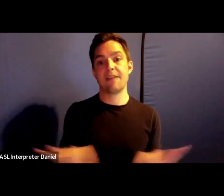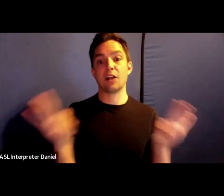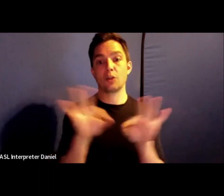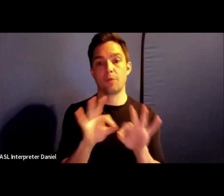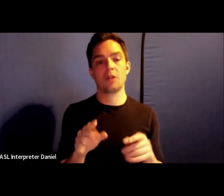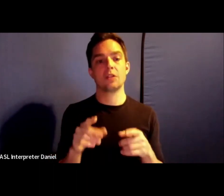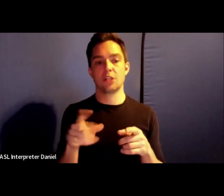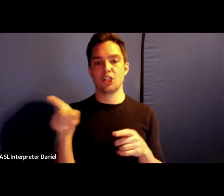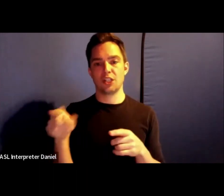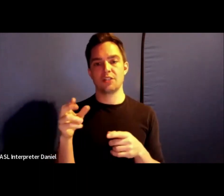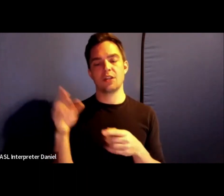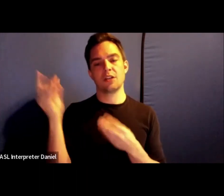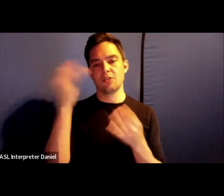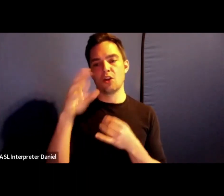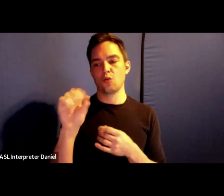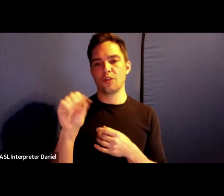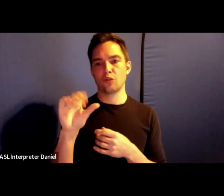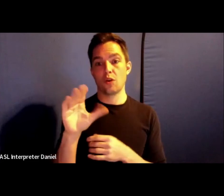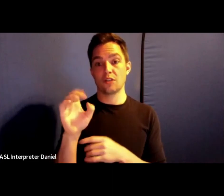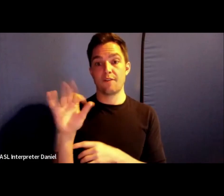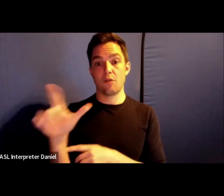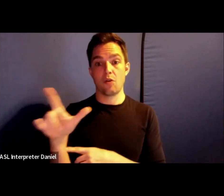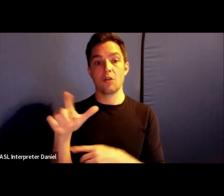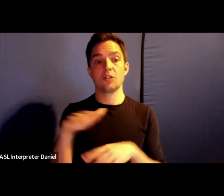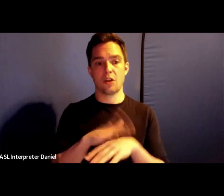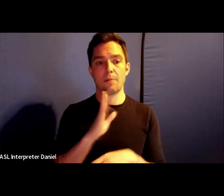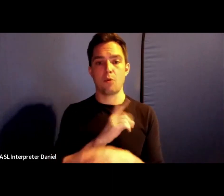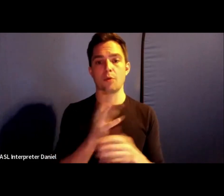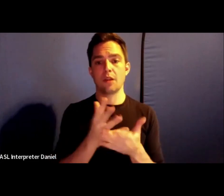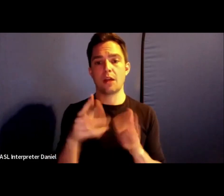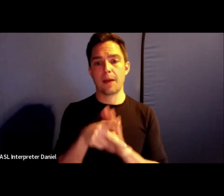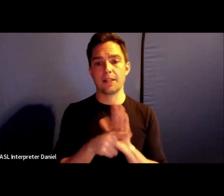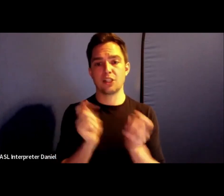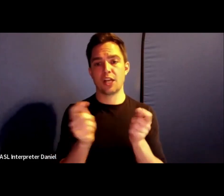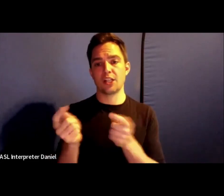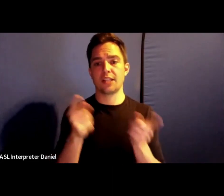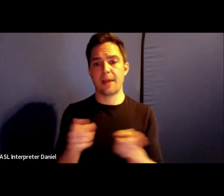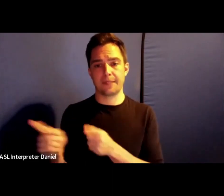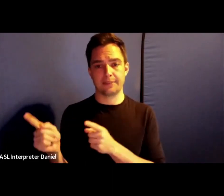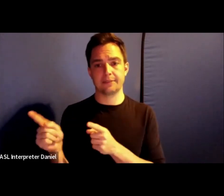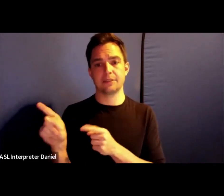She is on board with a lot of policy changes that are happening. And I can go on and